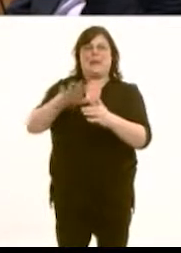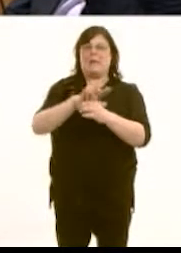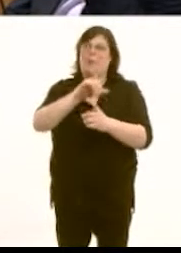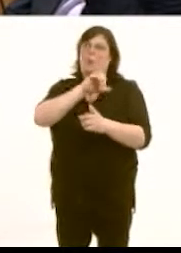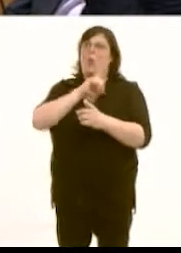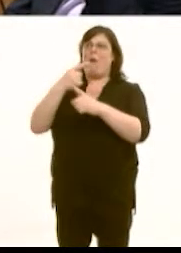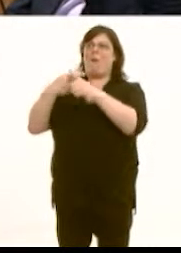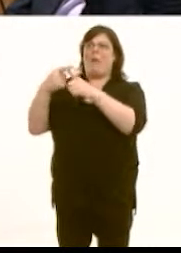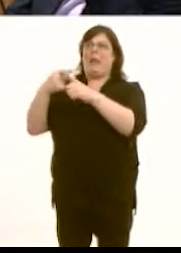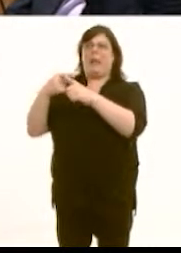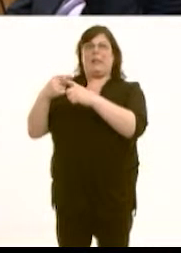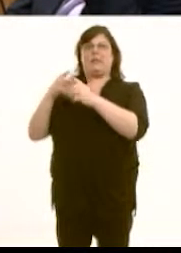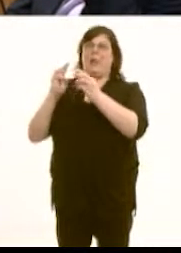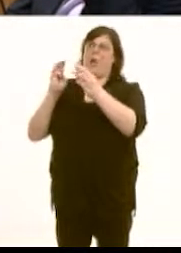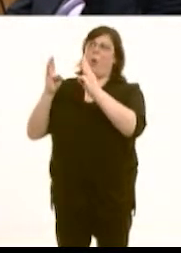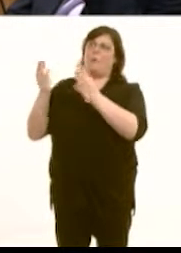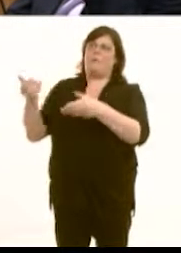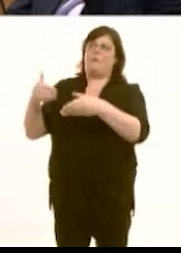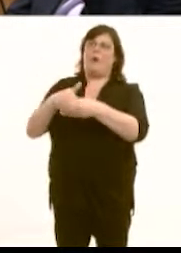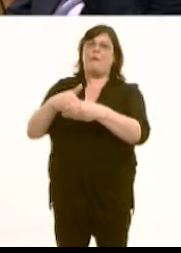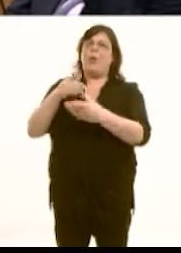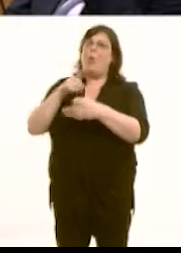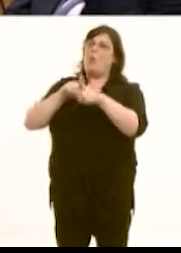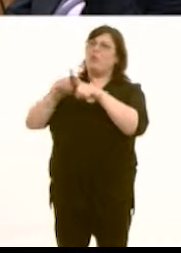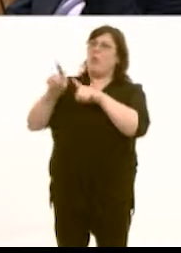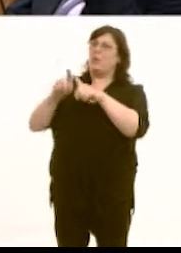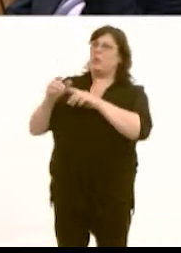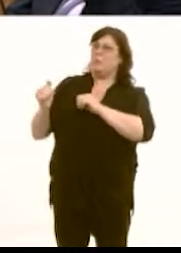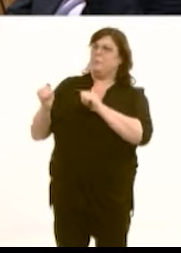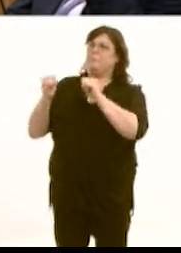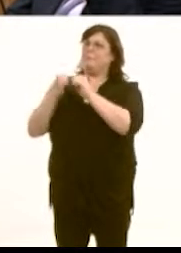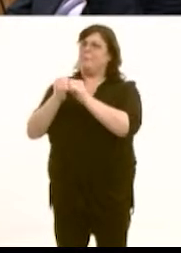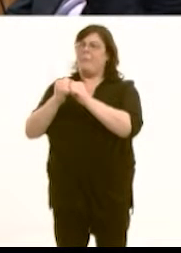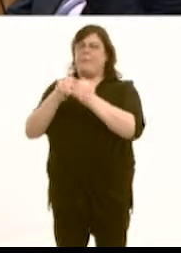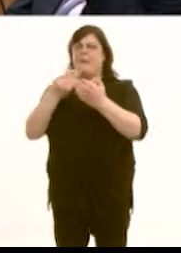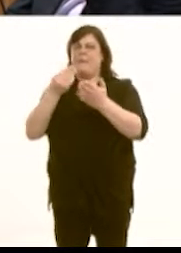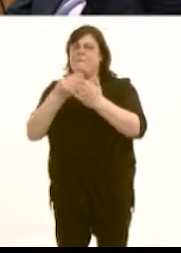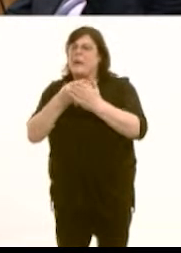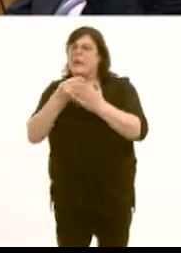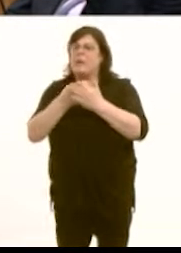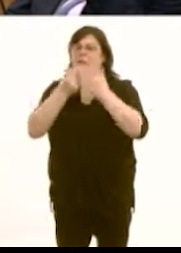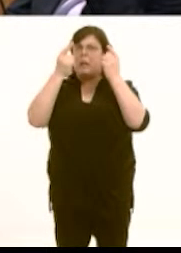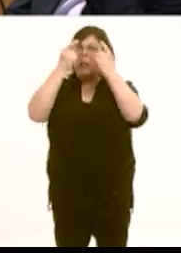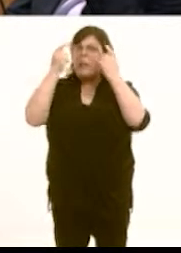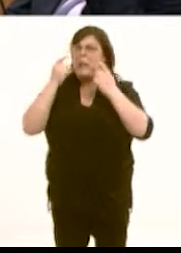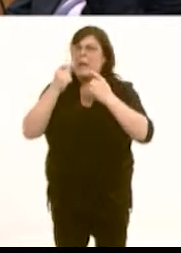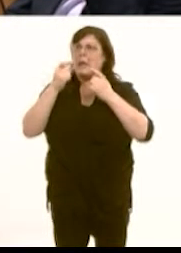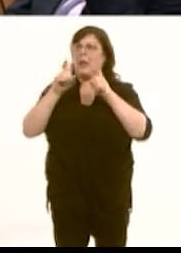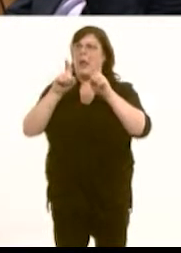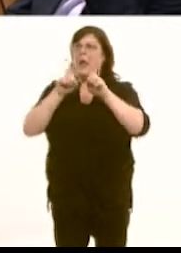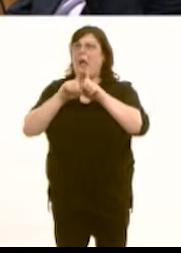We are working with them to establish the legal, financial, safety and environmental liabilities associated with the transfer of ownership.